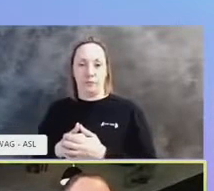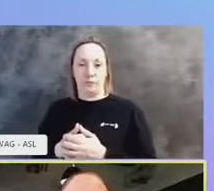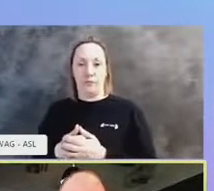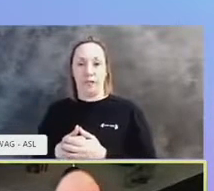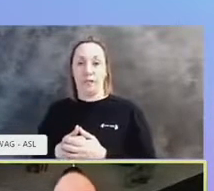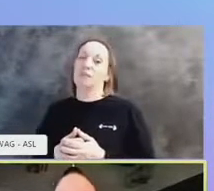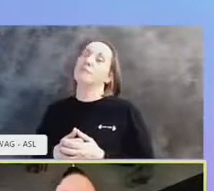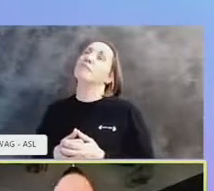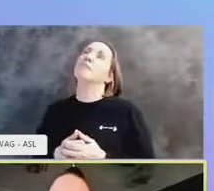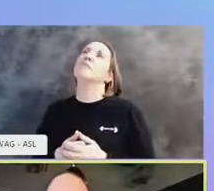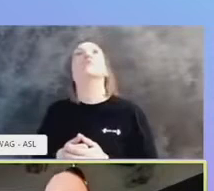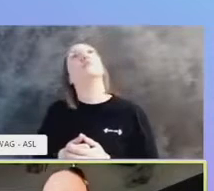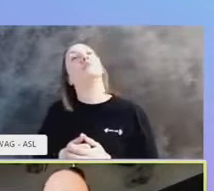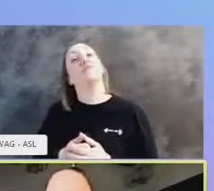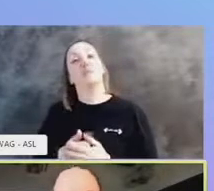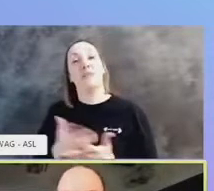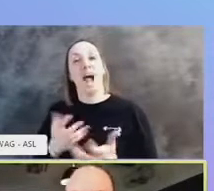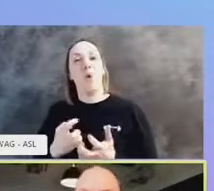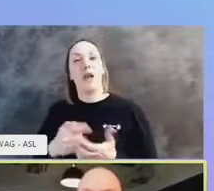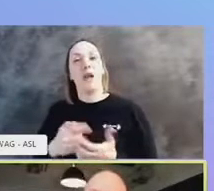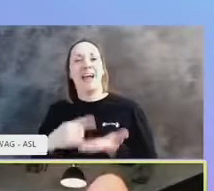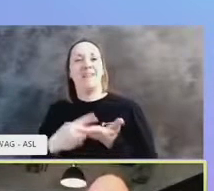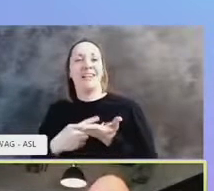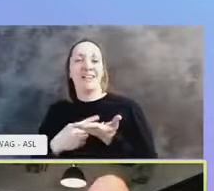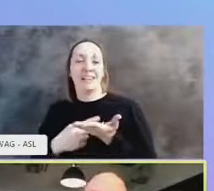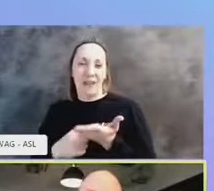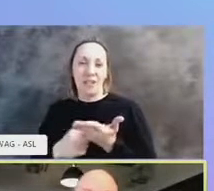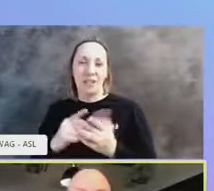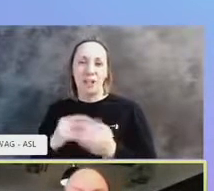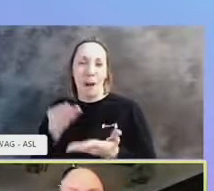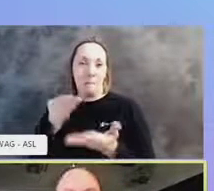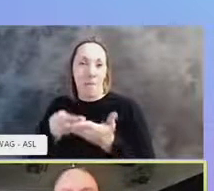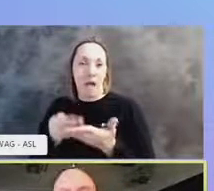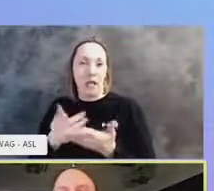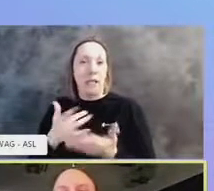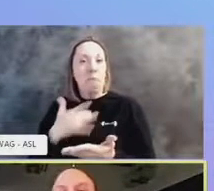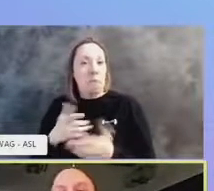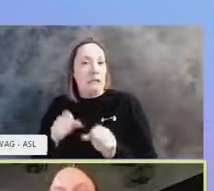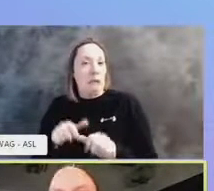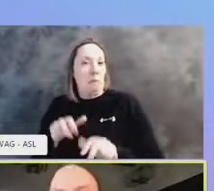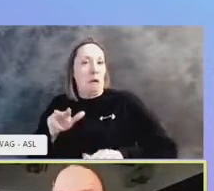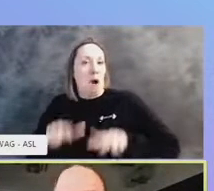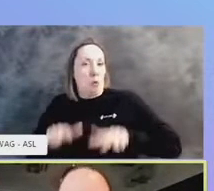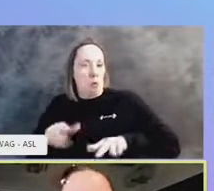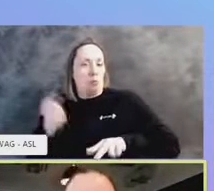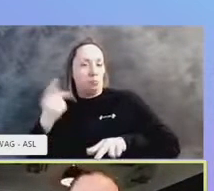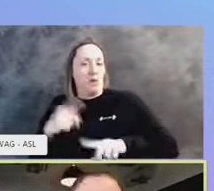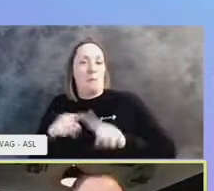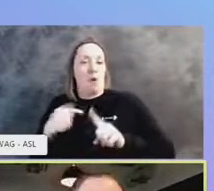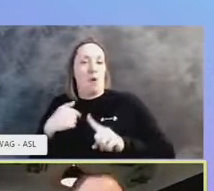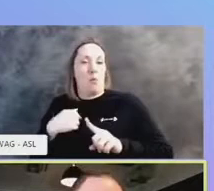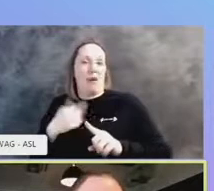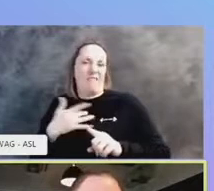seen. That's kind of the idea here I wanted to set that stage there. I want to have about money a conversation a